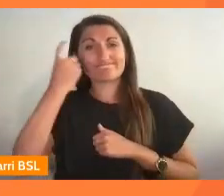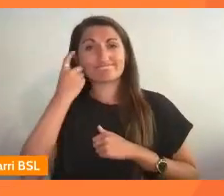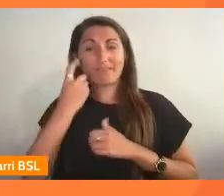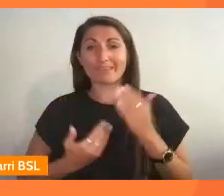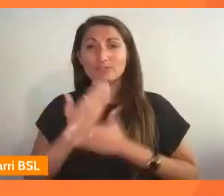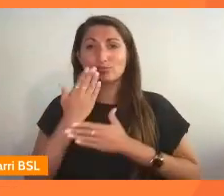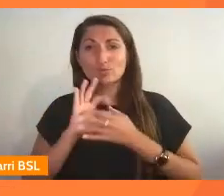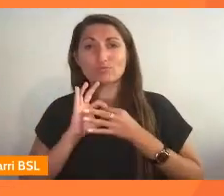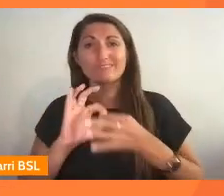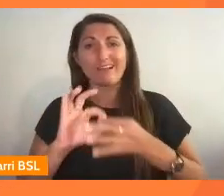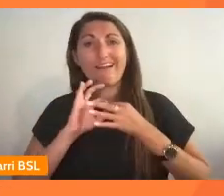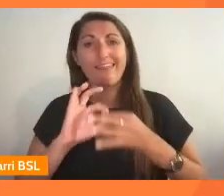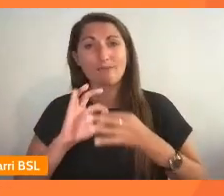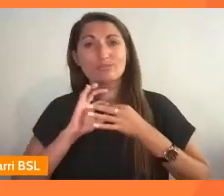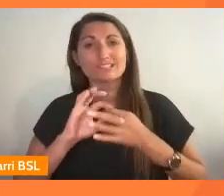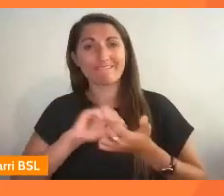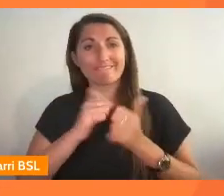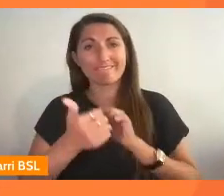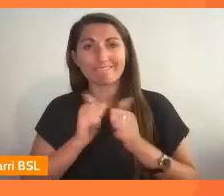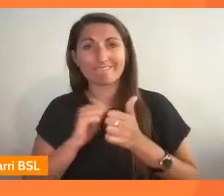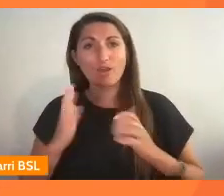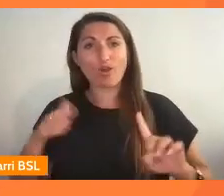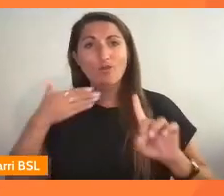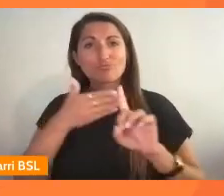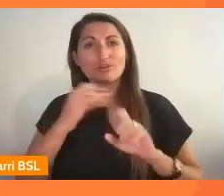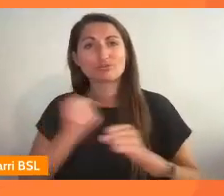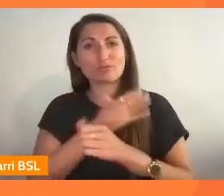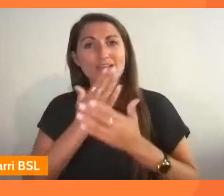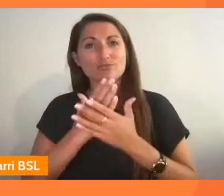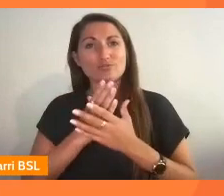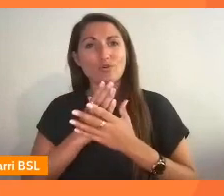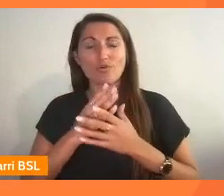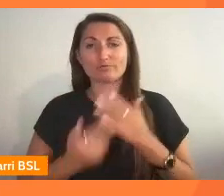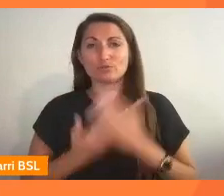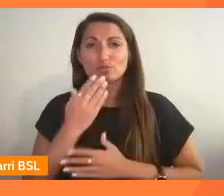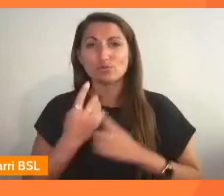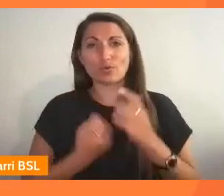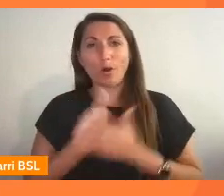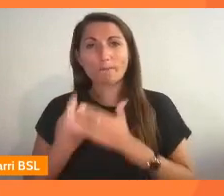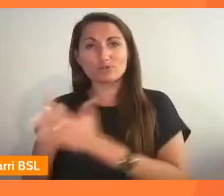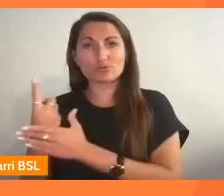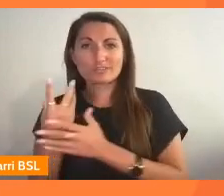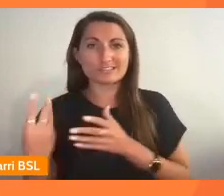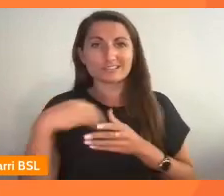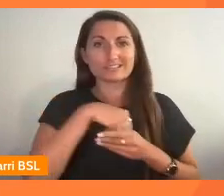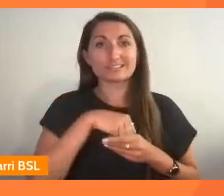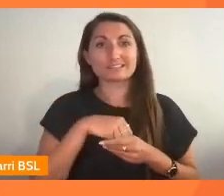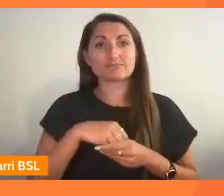can take full advantage of those opportunities. I really think that the audience desire is there, I think that the